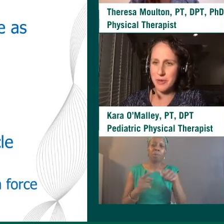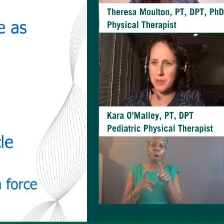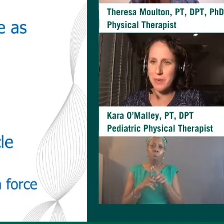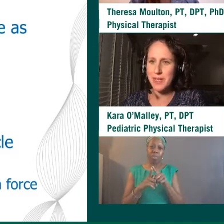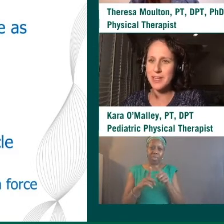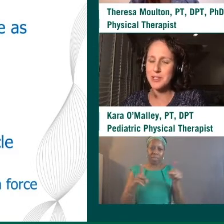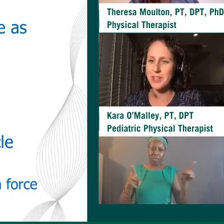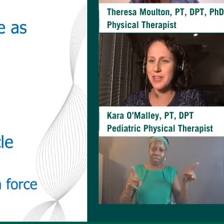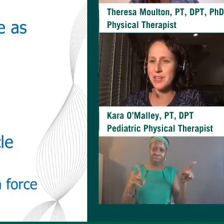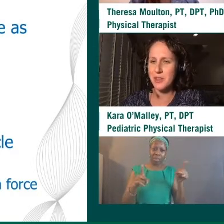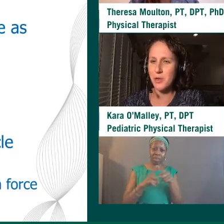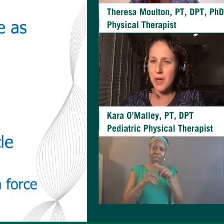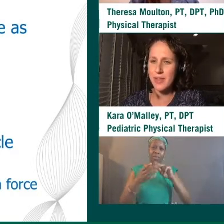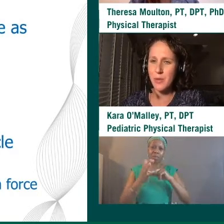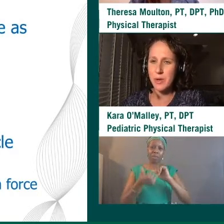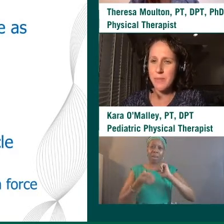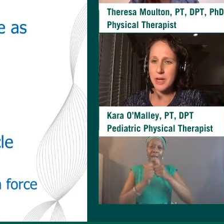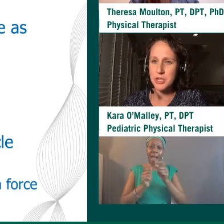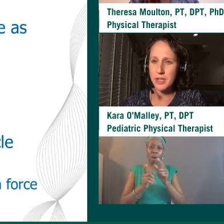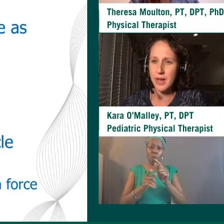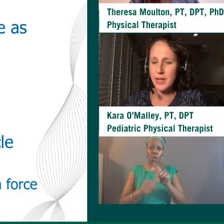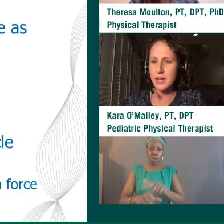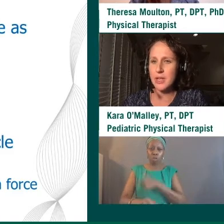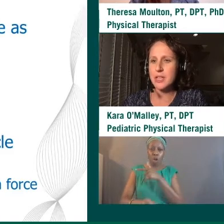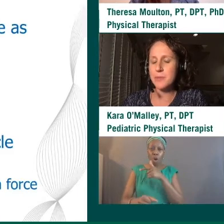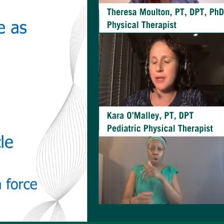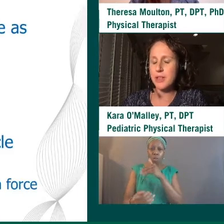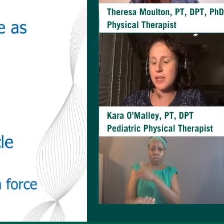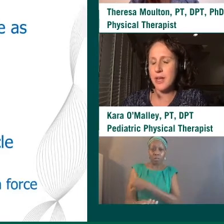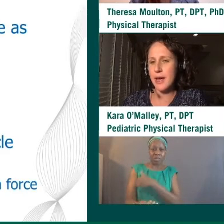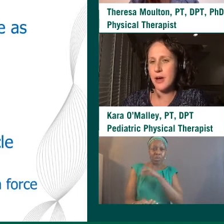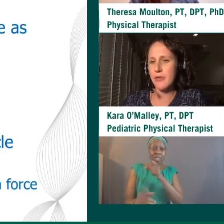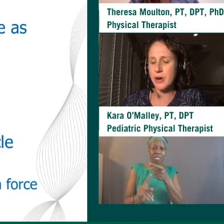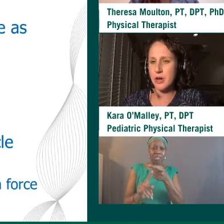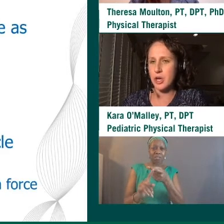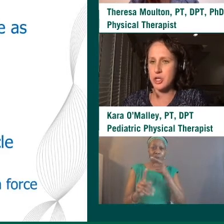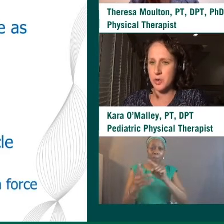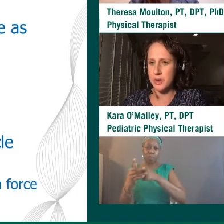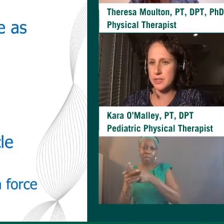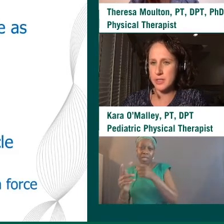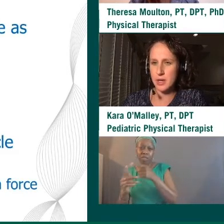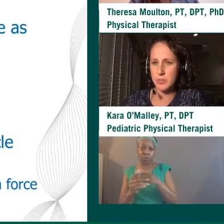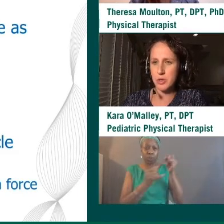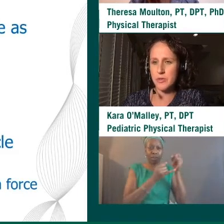from the beginning to the end. And the way that we measure that is by looking at how far our joints can move.